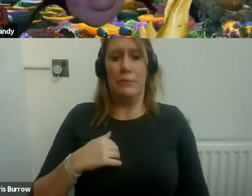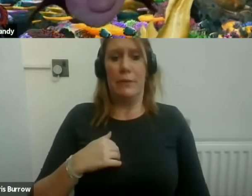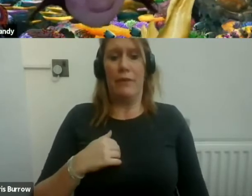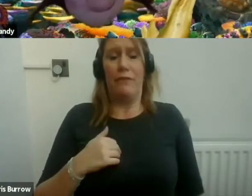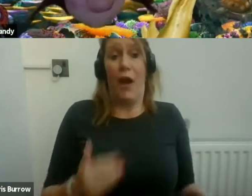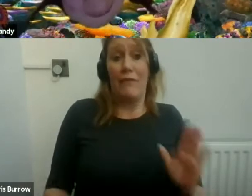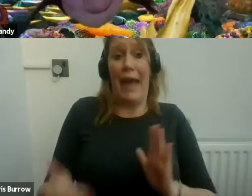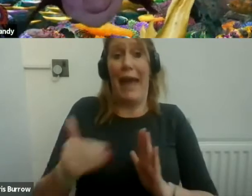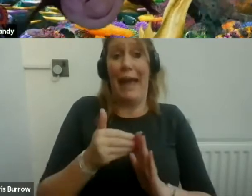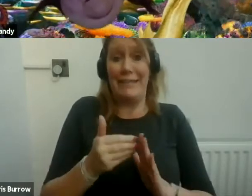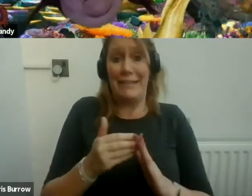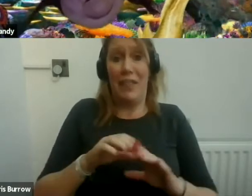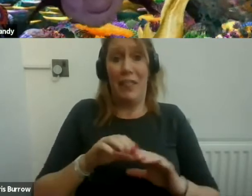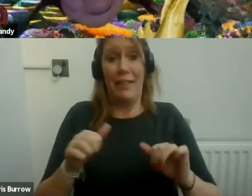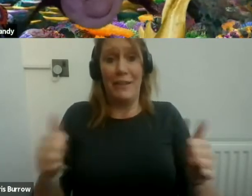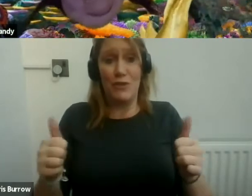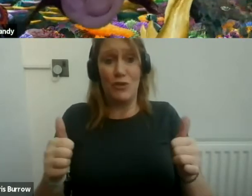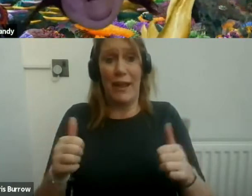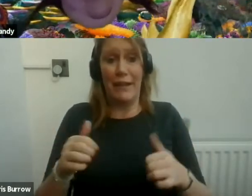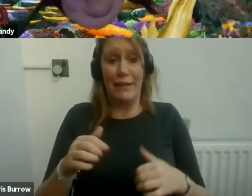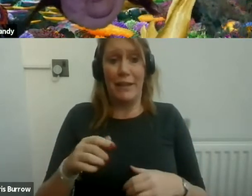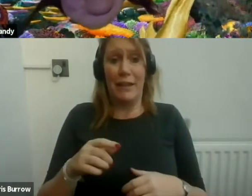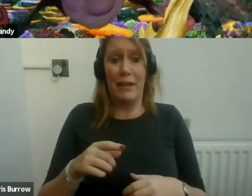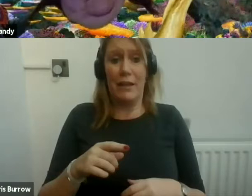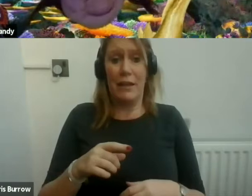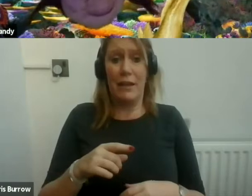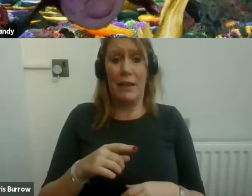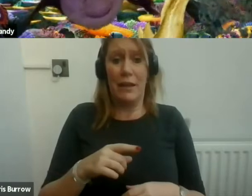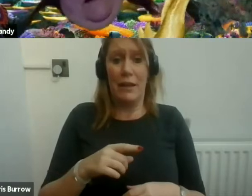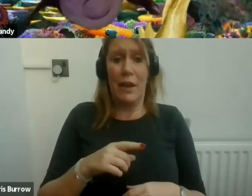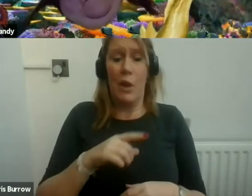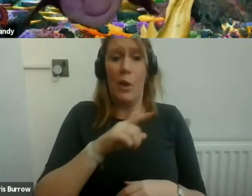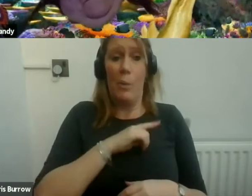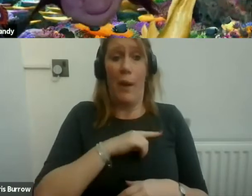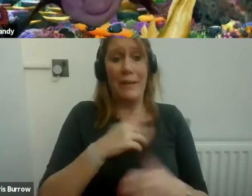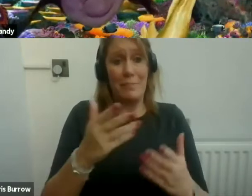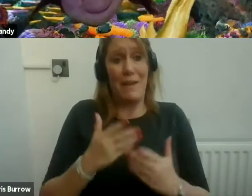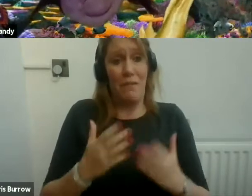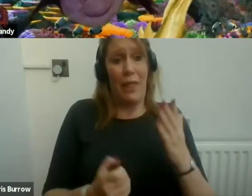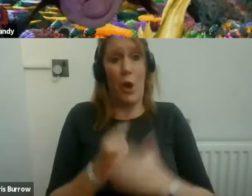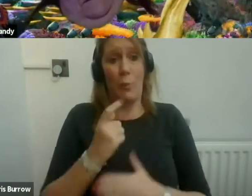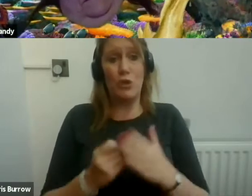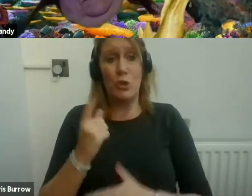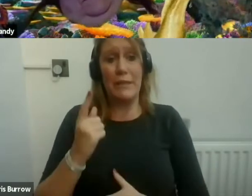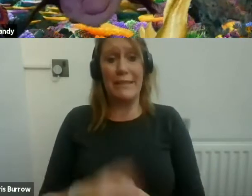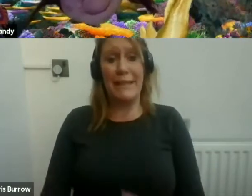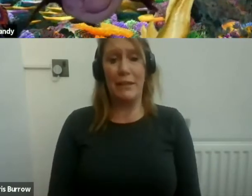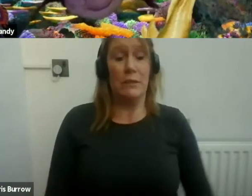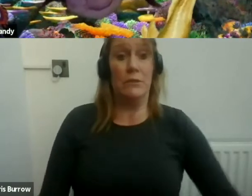a gift for given to be given that opportunity to do that. I want to pick up that point Mandy